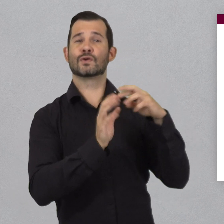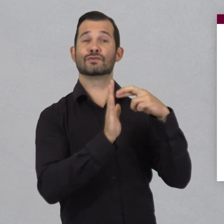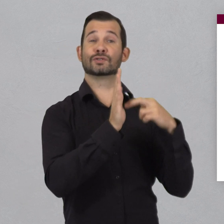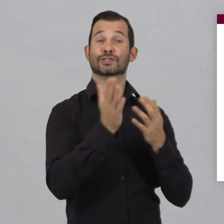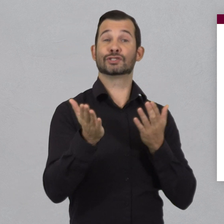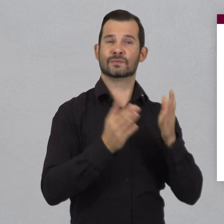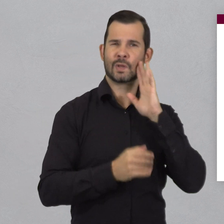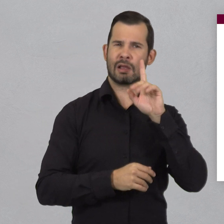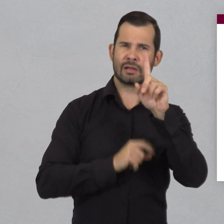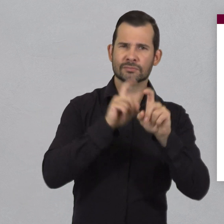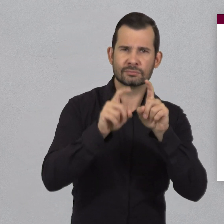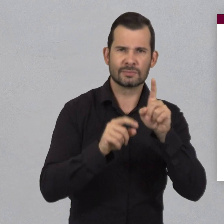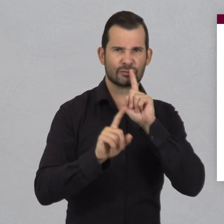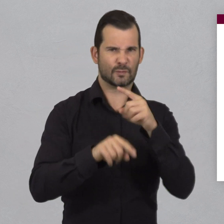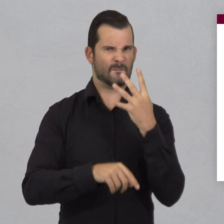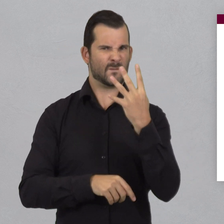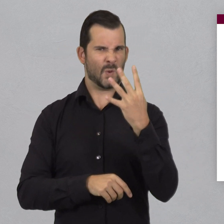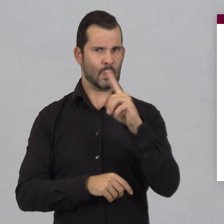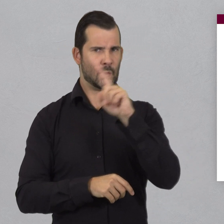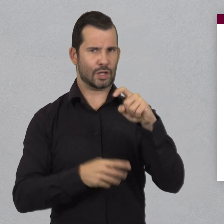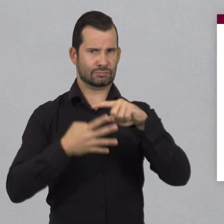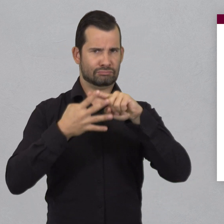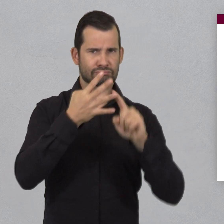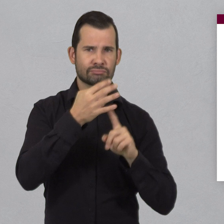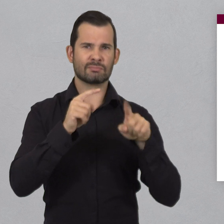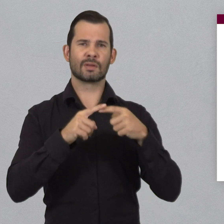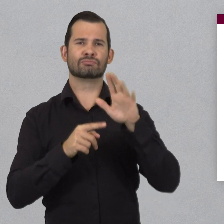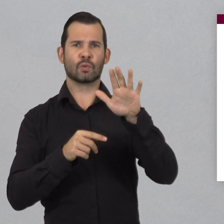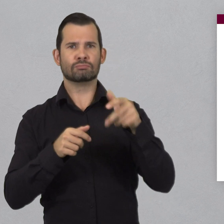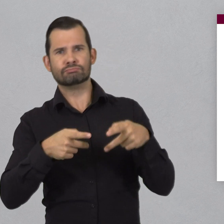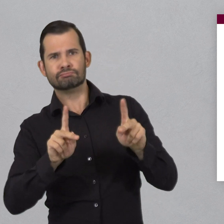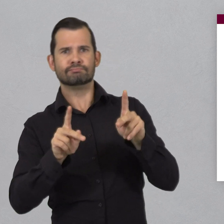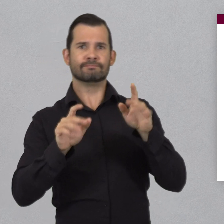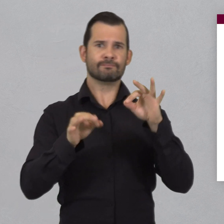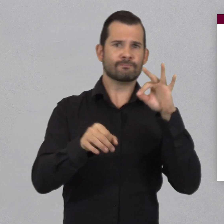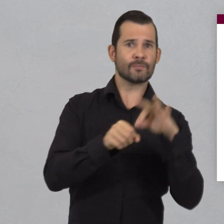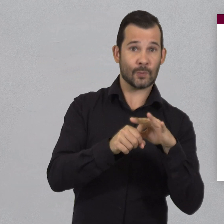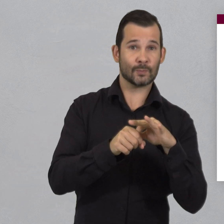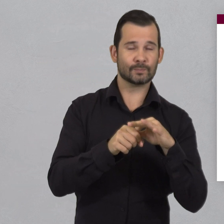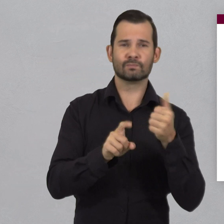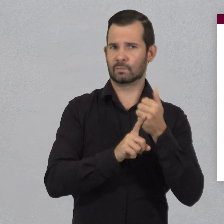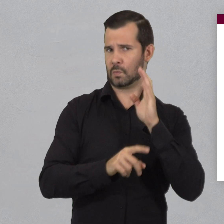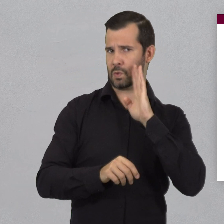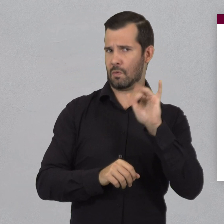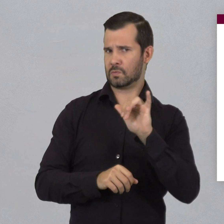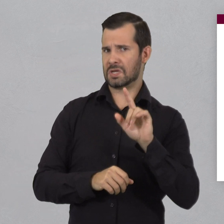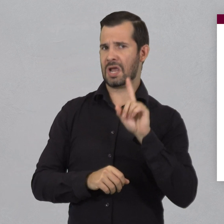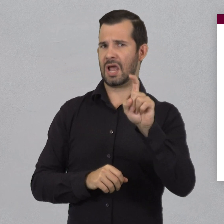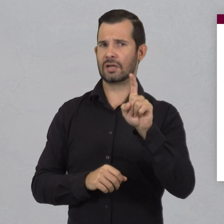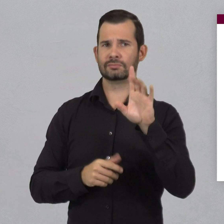Registration Service will ask you to answer four questions about your eligibility to vote. It will